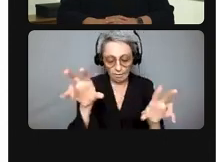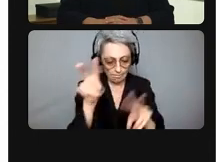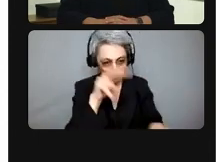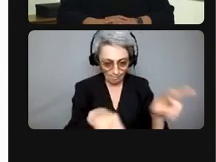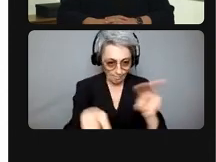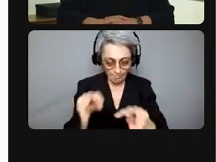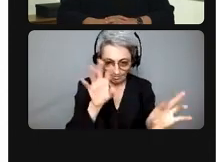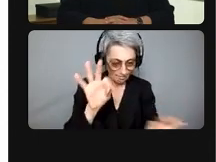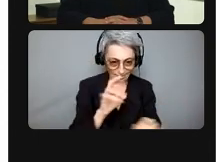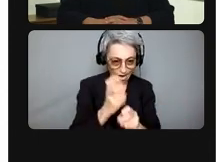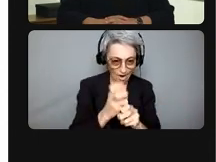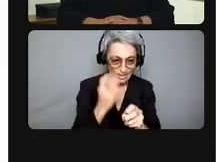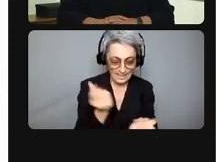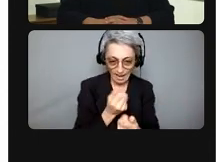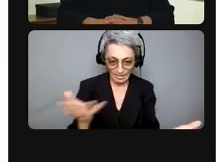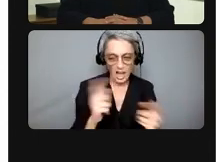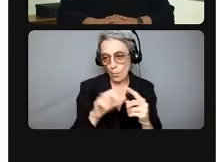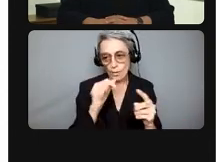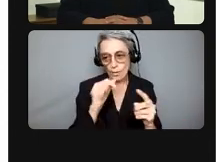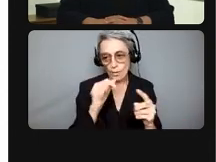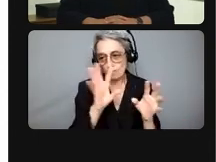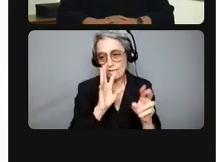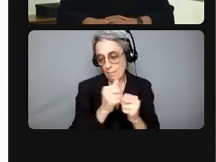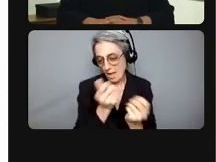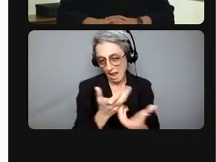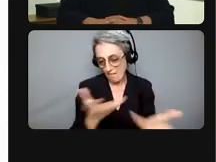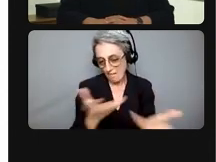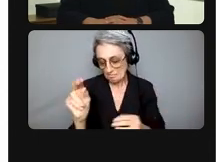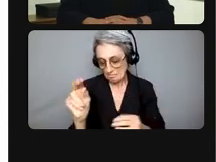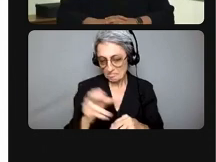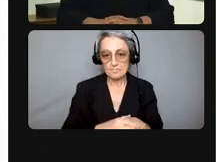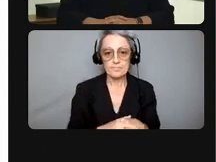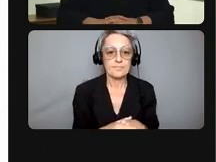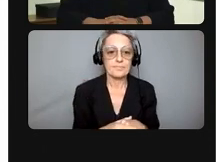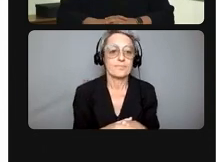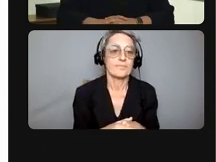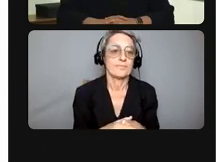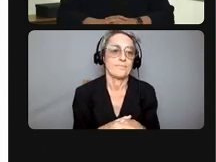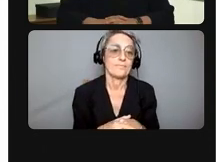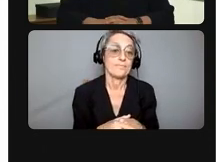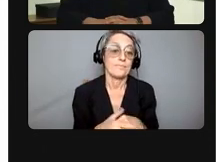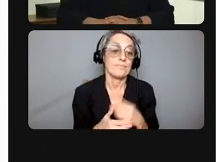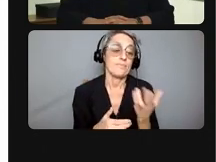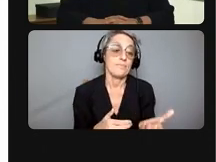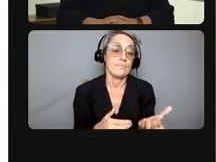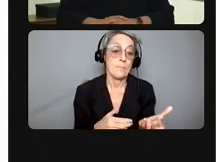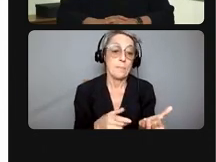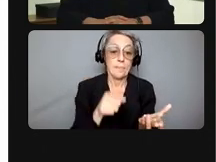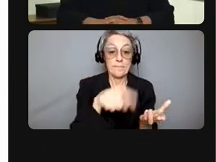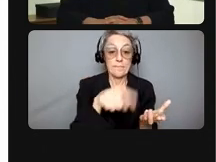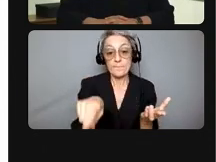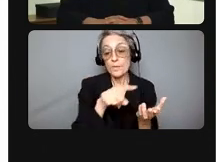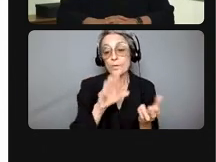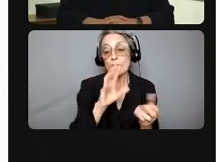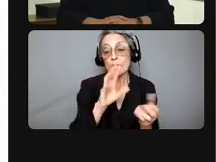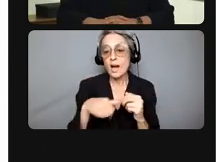But the top points on the board is how we've been referring to the outcomes and the achievements of this year